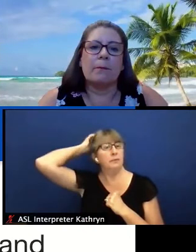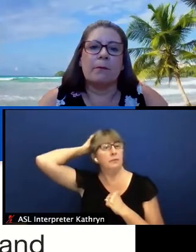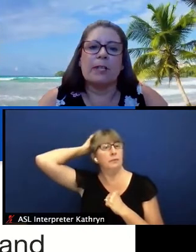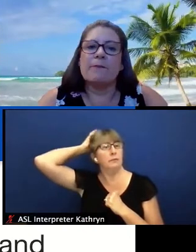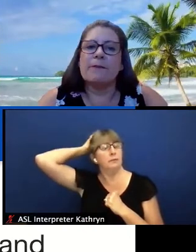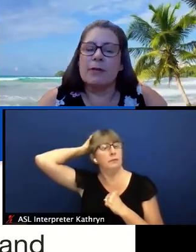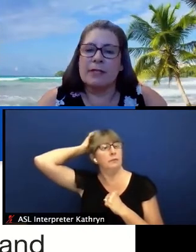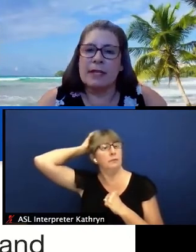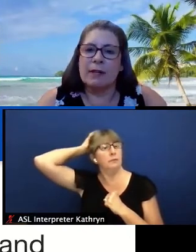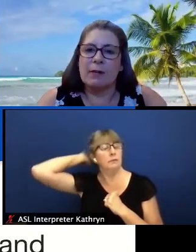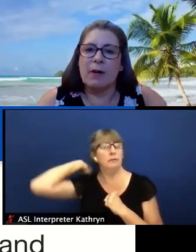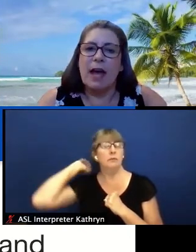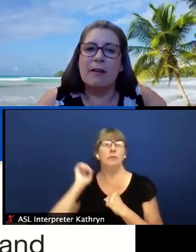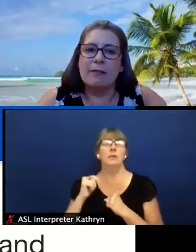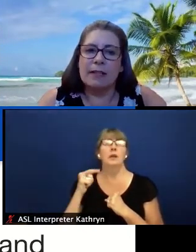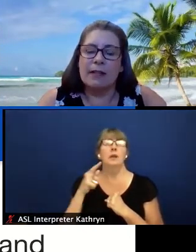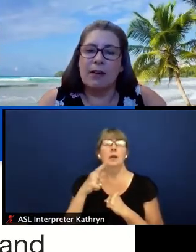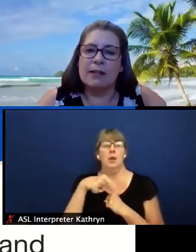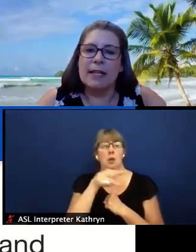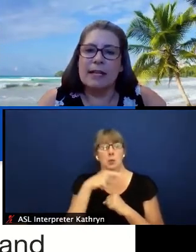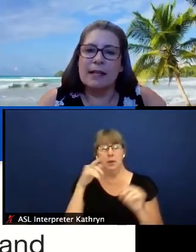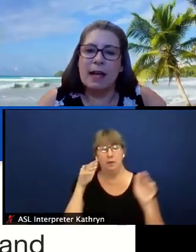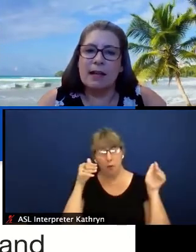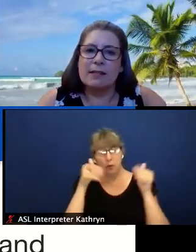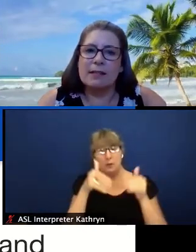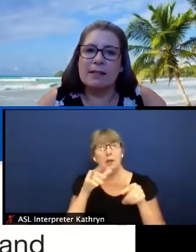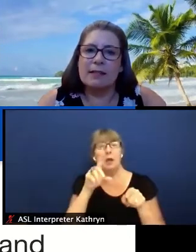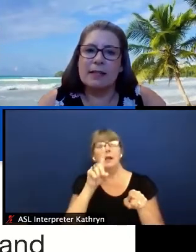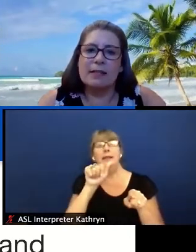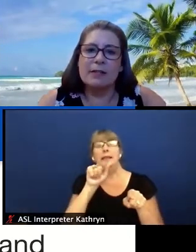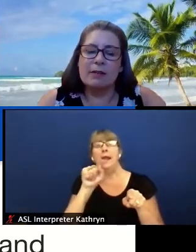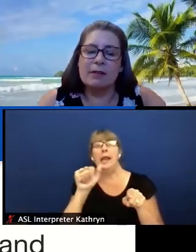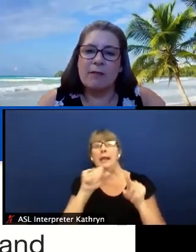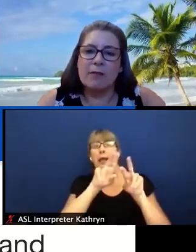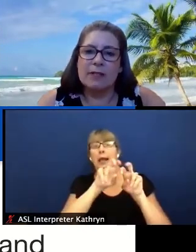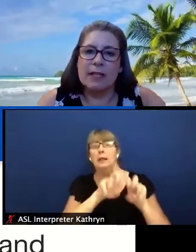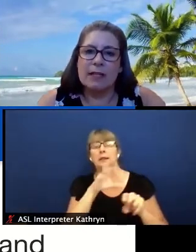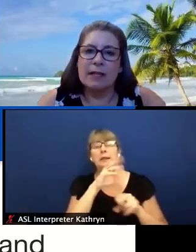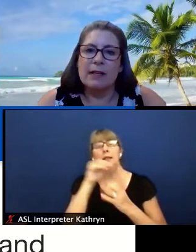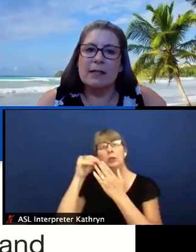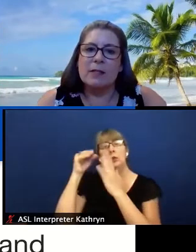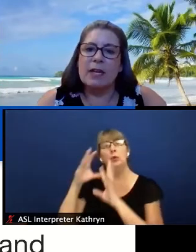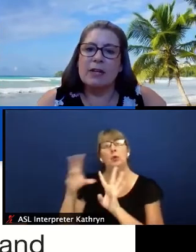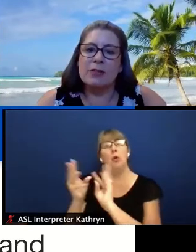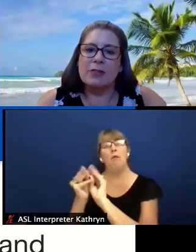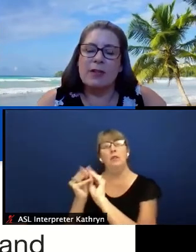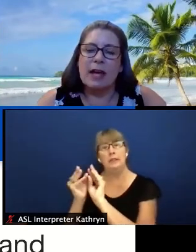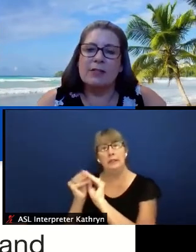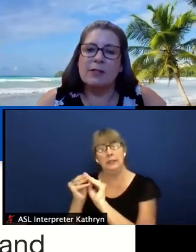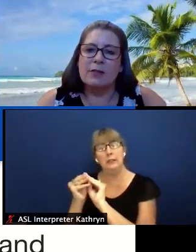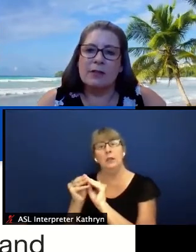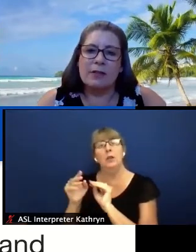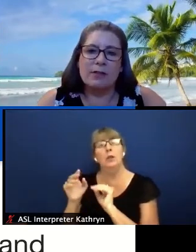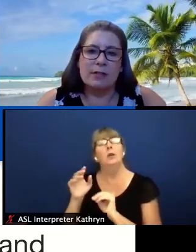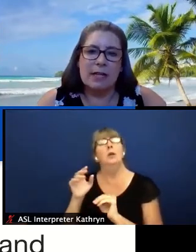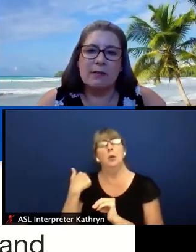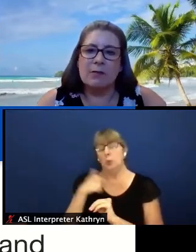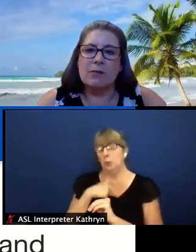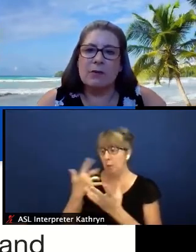Really focusing heavily on data analysis and student conferencing, to make sure that students understand their own growth.